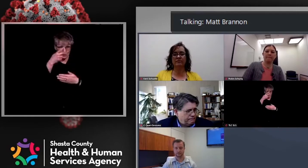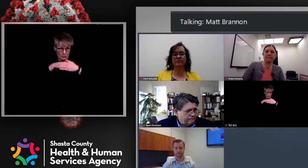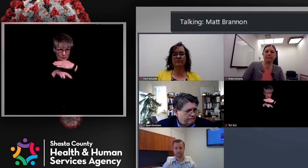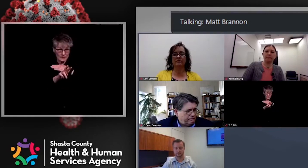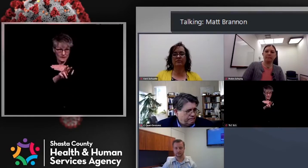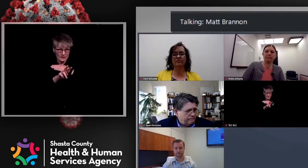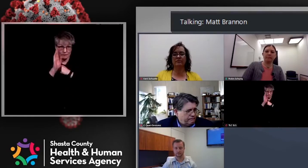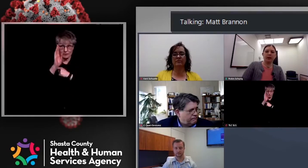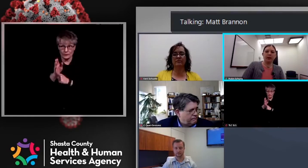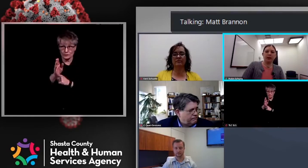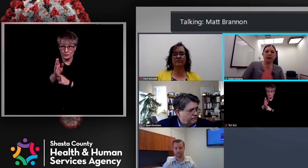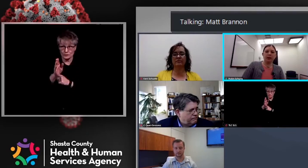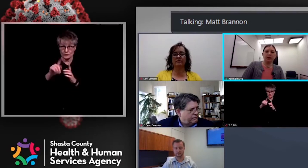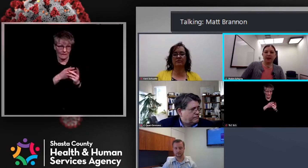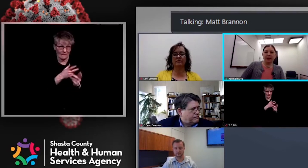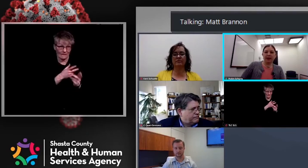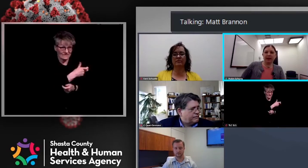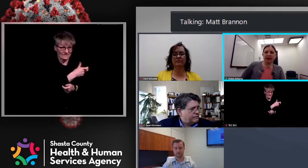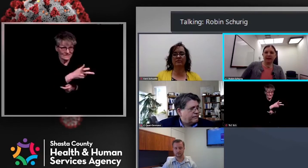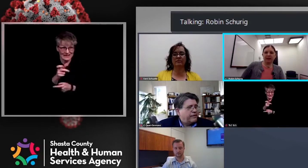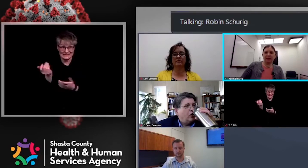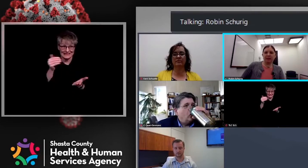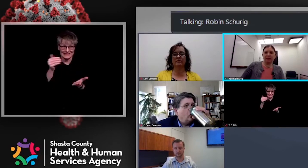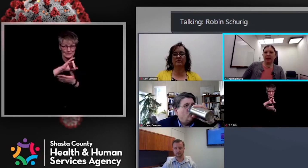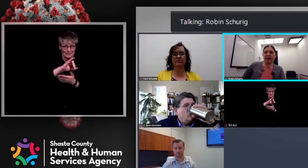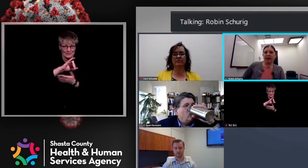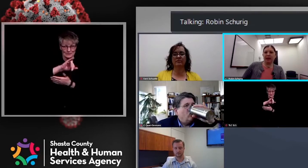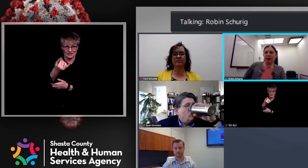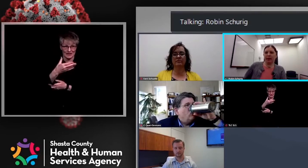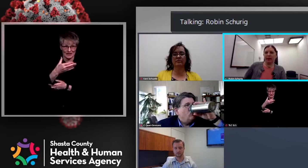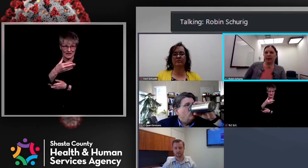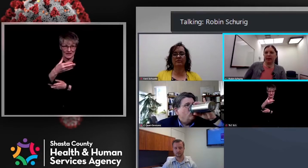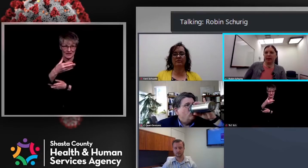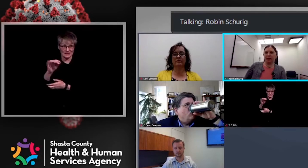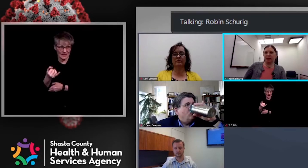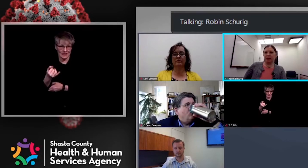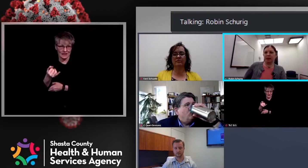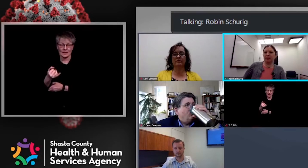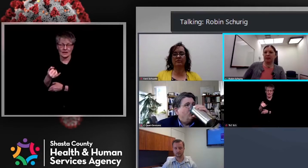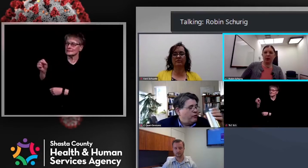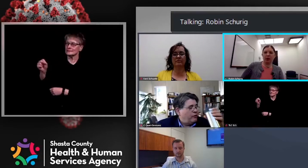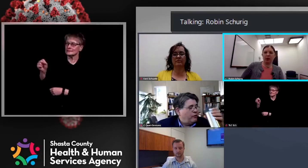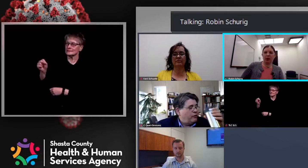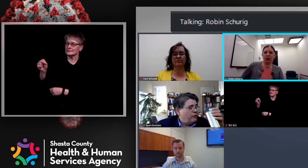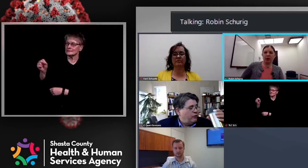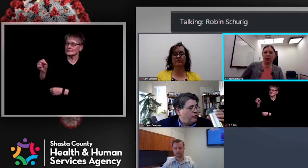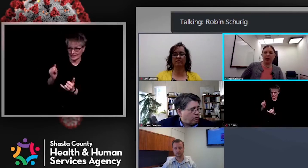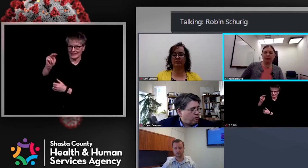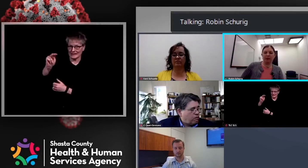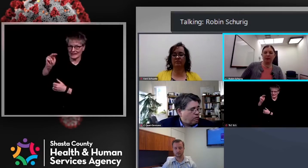Yeah, so the ACIP meeting right now and they're supposed to be taking a vote and coming out